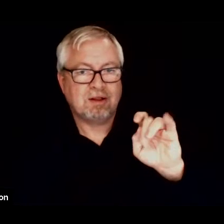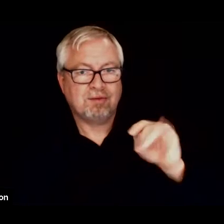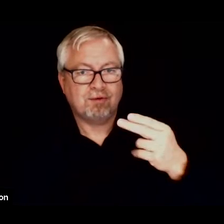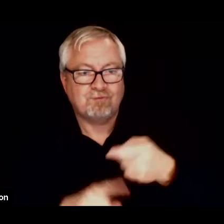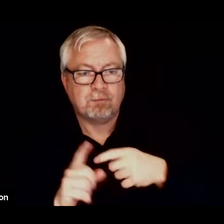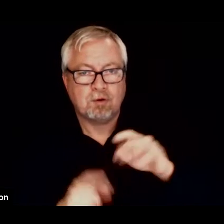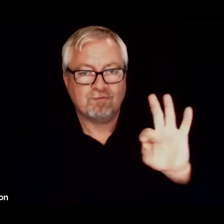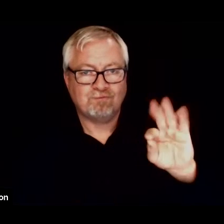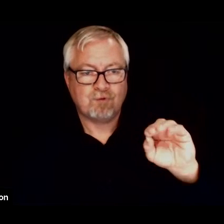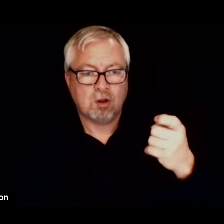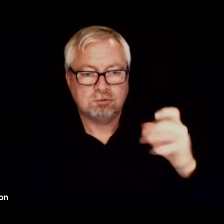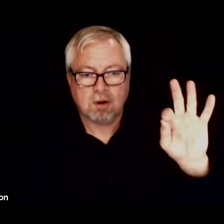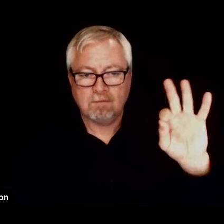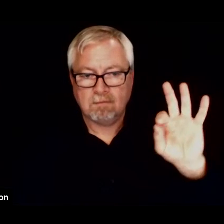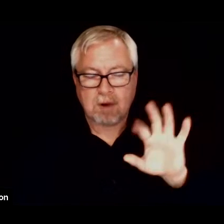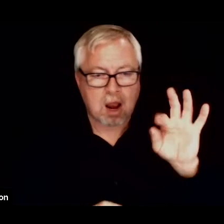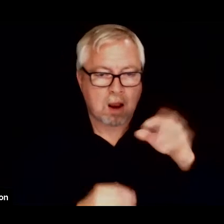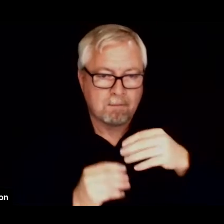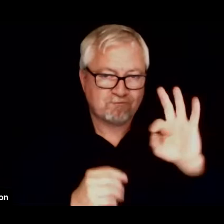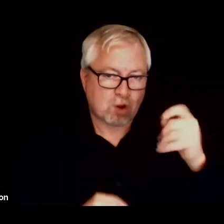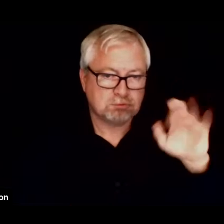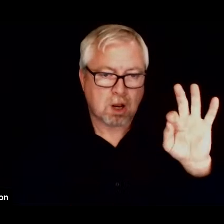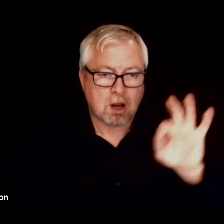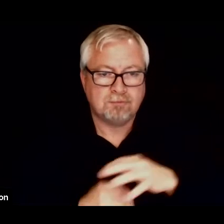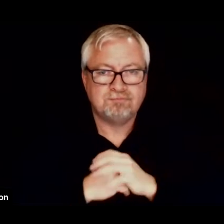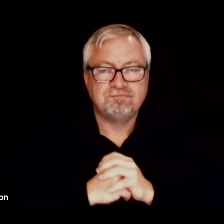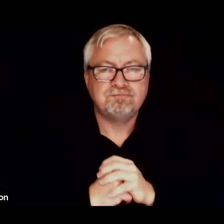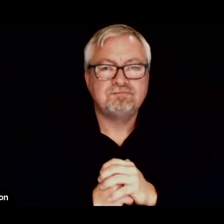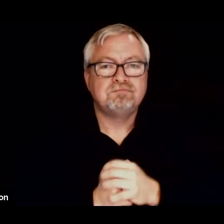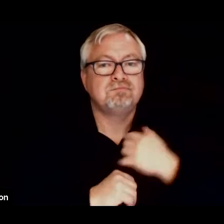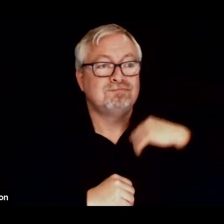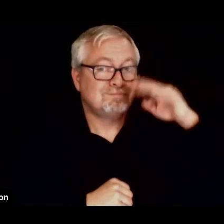uh hi i actually want to uh ask a couple of follow-up questions